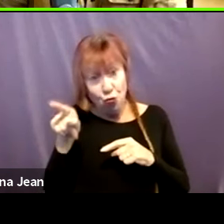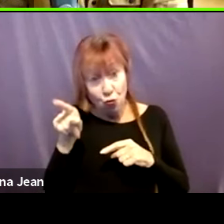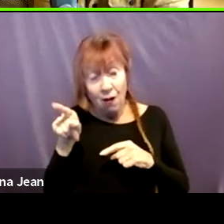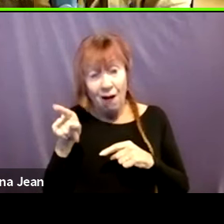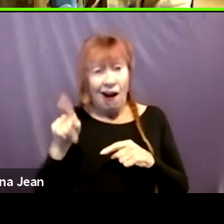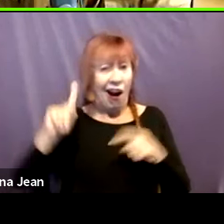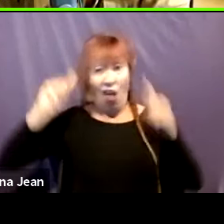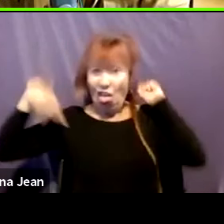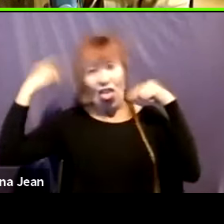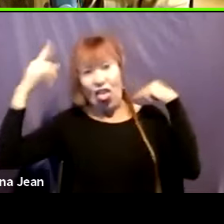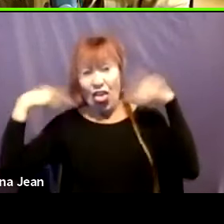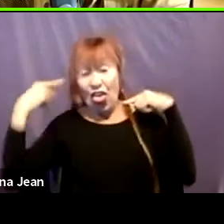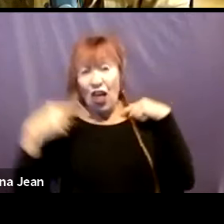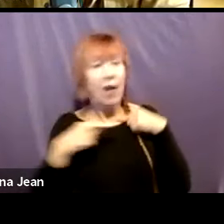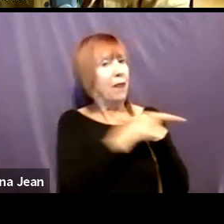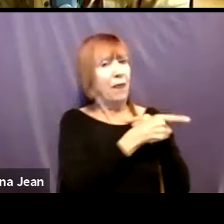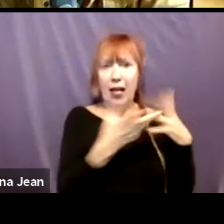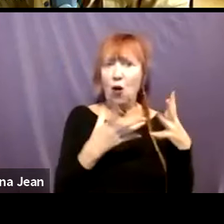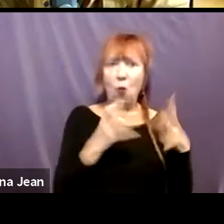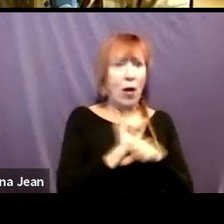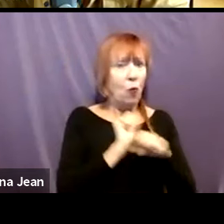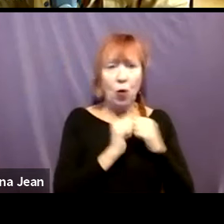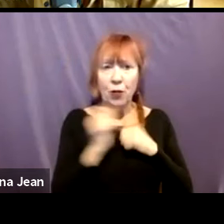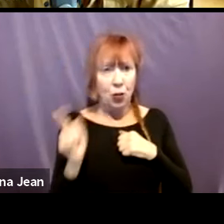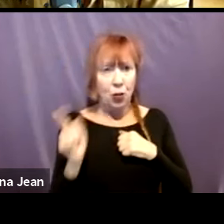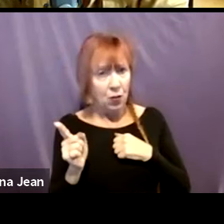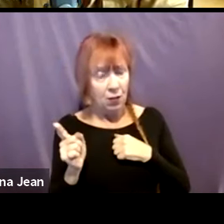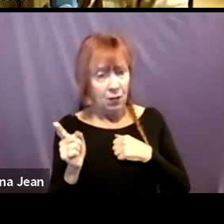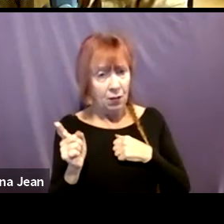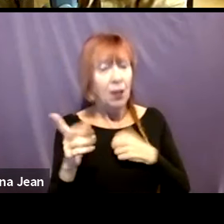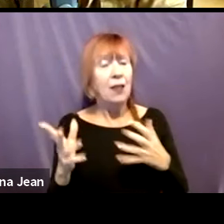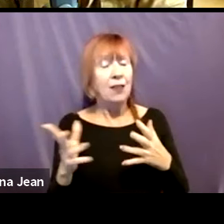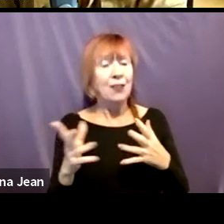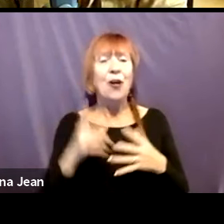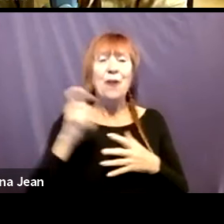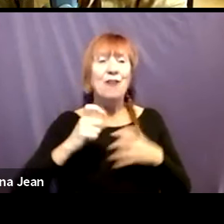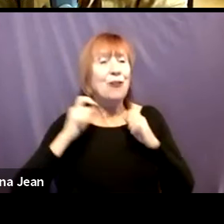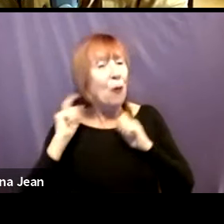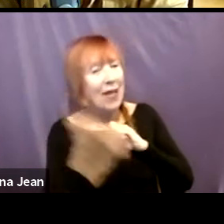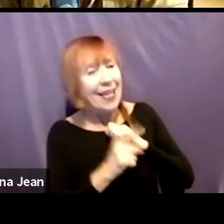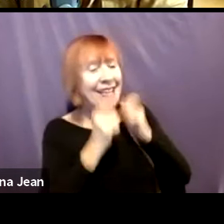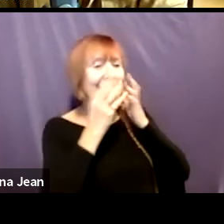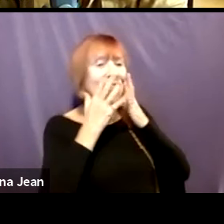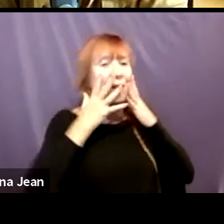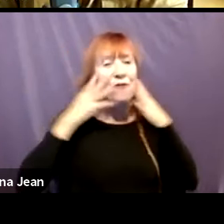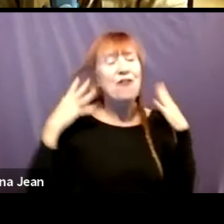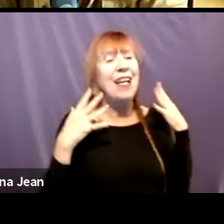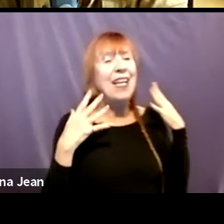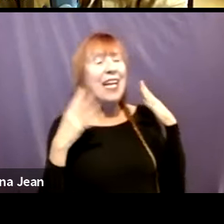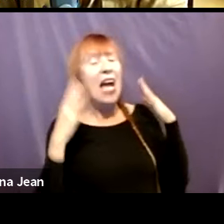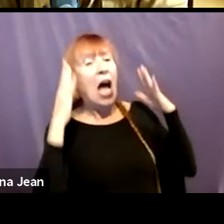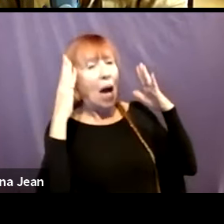they're not gonna like that. Yeah. So it's definitely like kind of warming up the room. Hopefully, they usually do ask questions after,